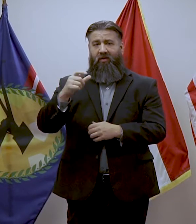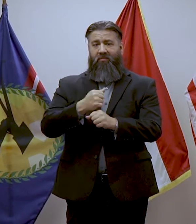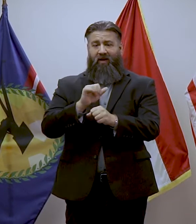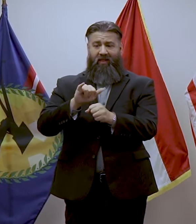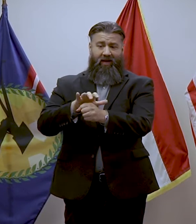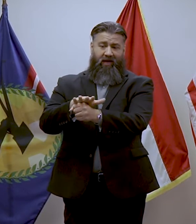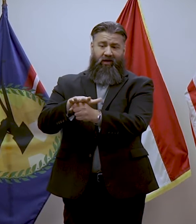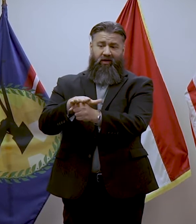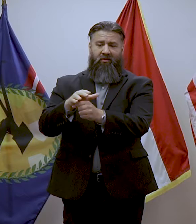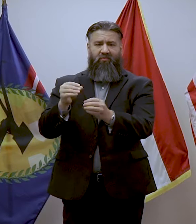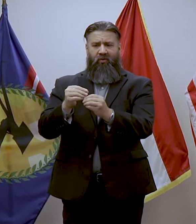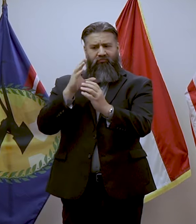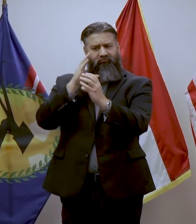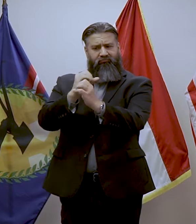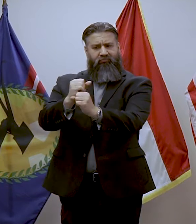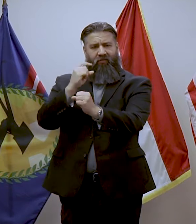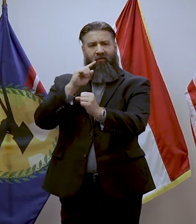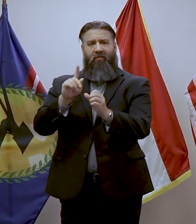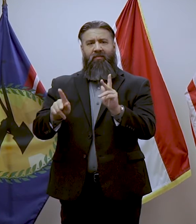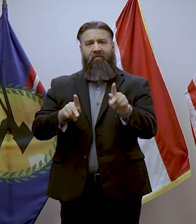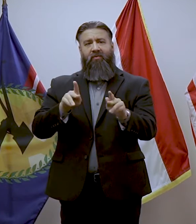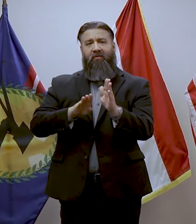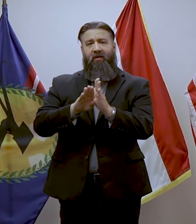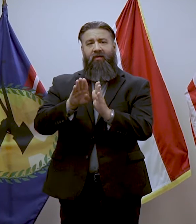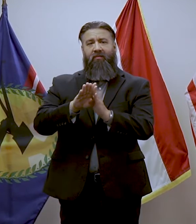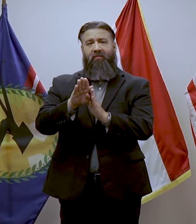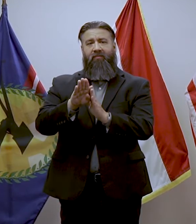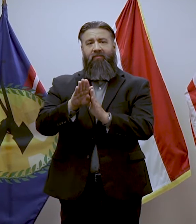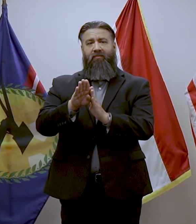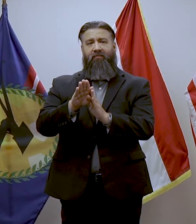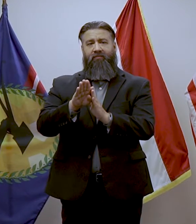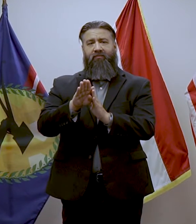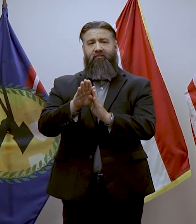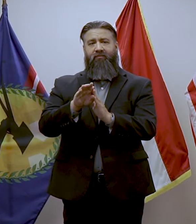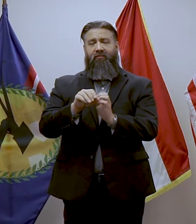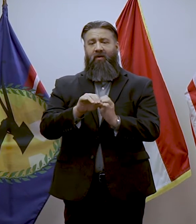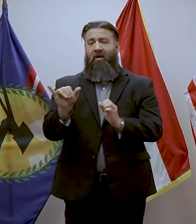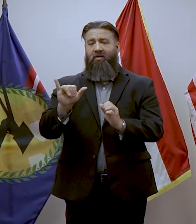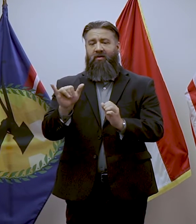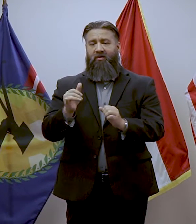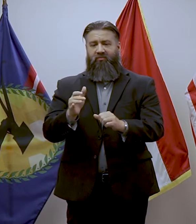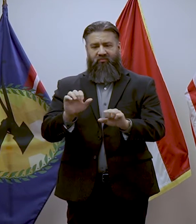for developers and to step up and bring a vibrant addition to North County.